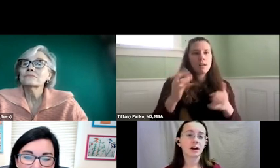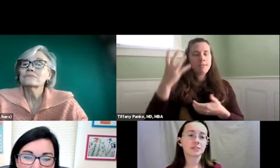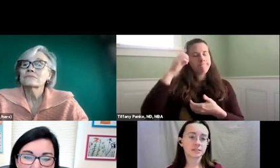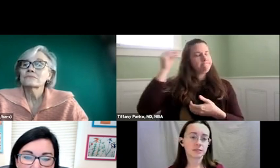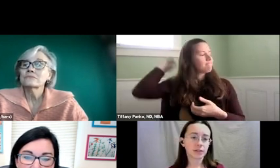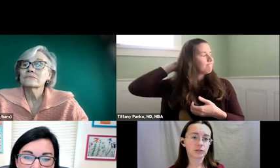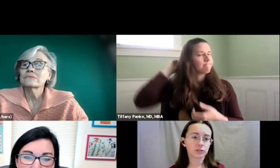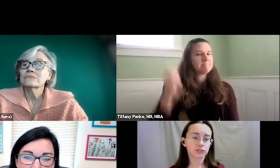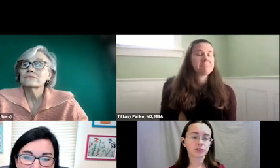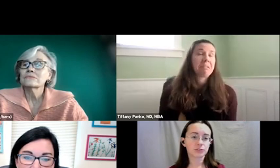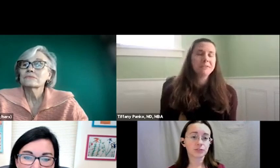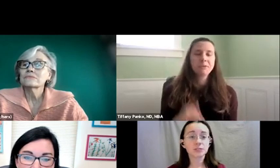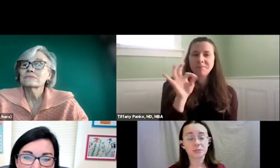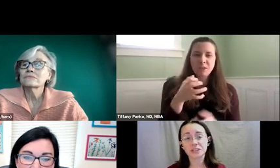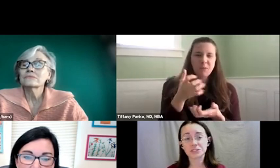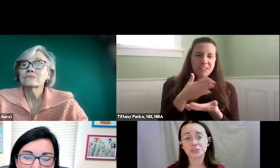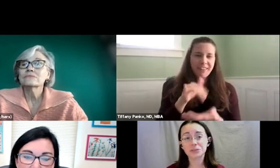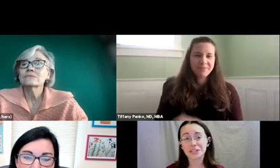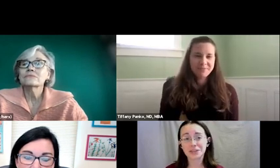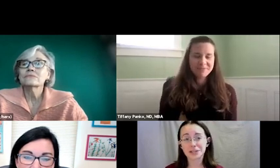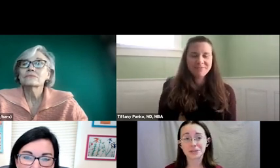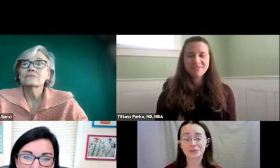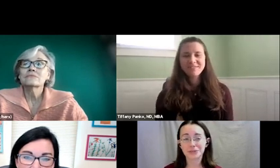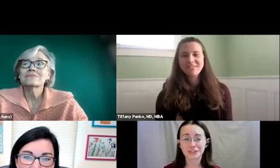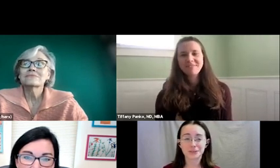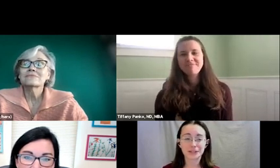that causes the medical students to feel something, and to really keep that in mind to that experience.